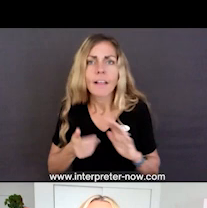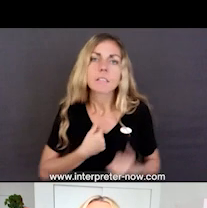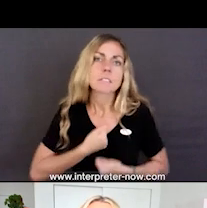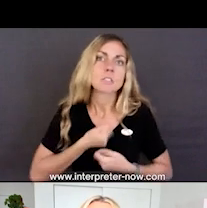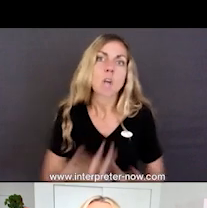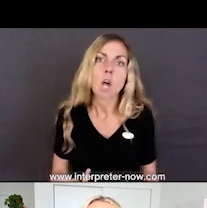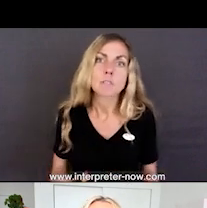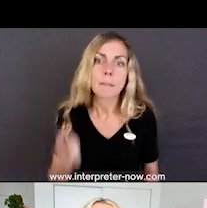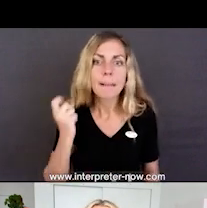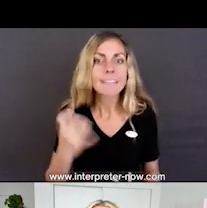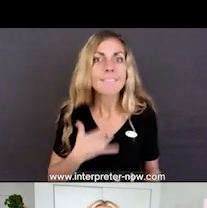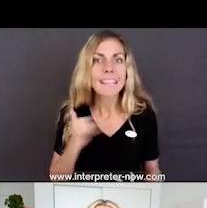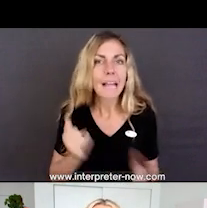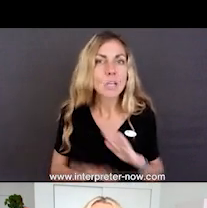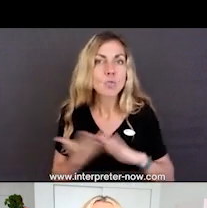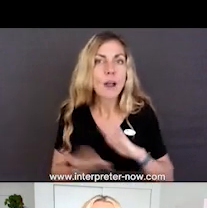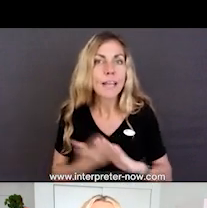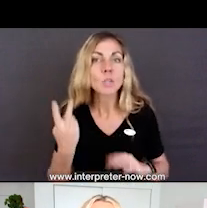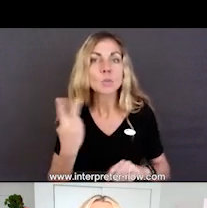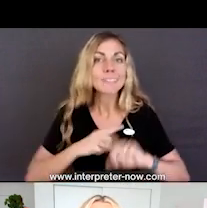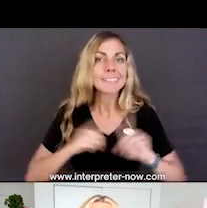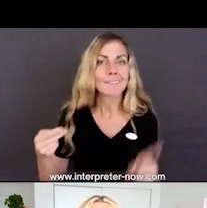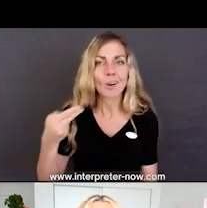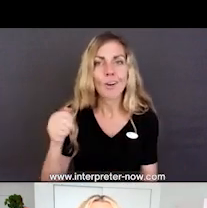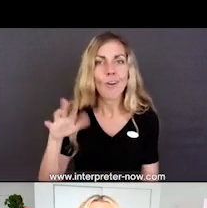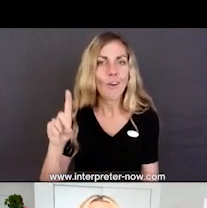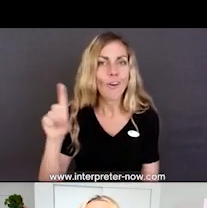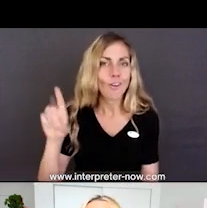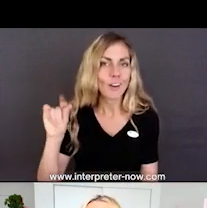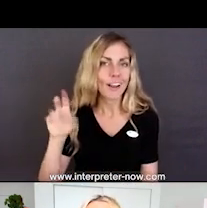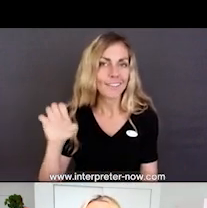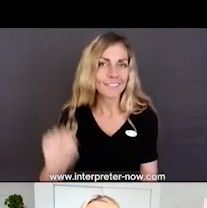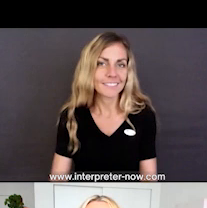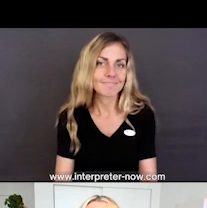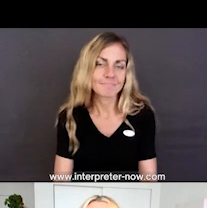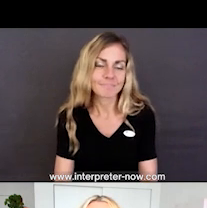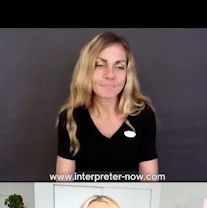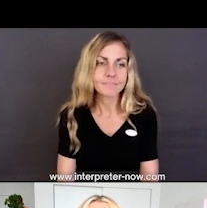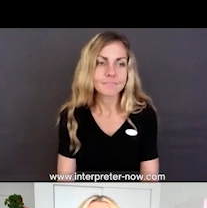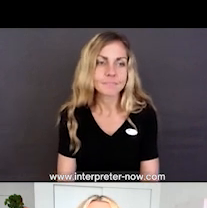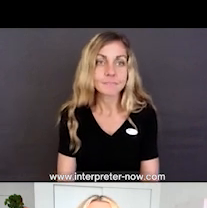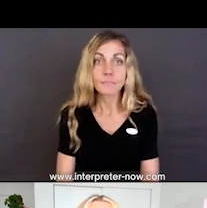of covering is exhausting, because it feels to me like you're running two different hard drives.